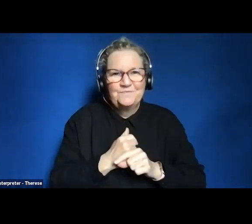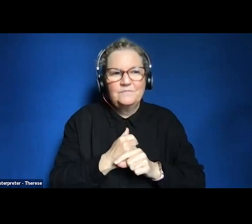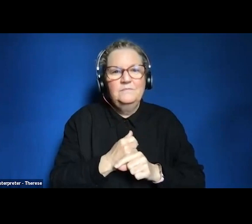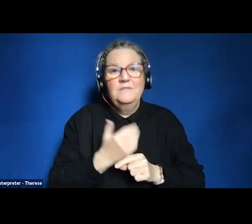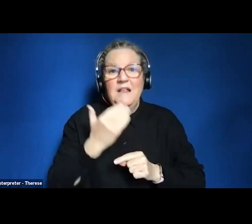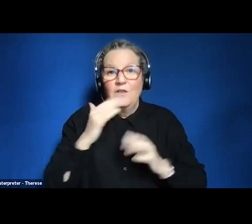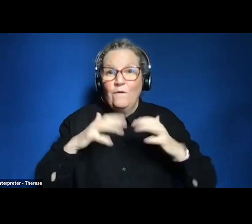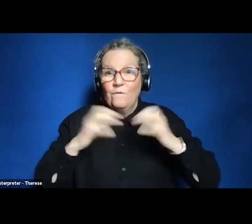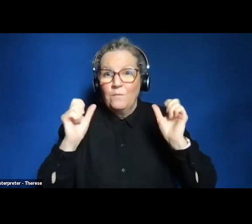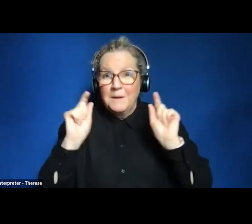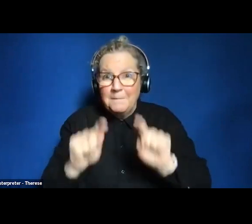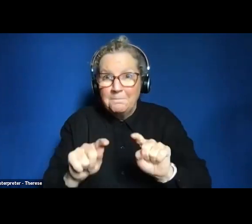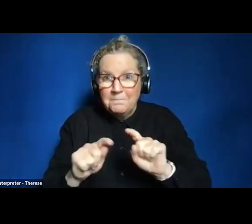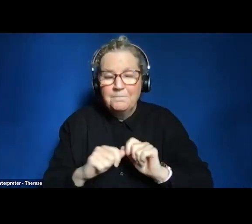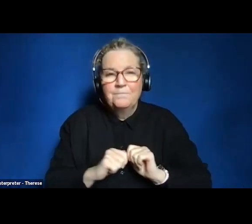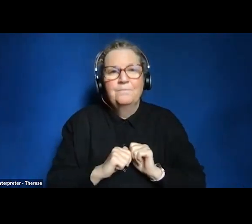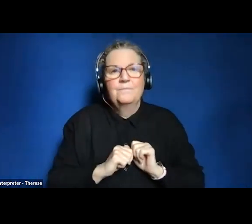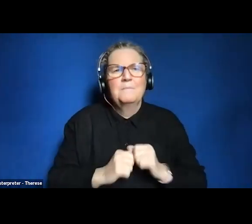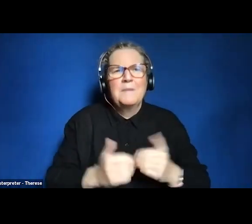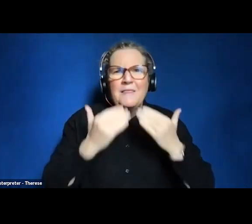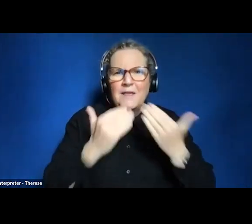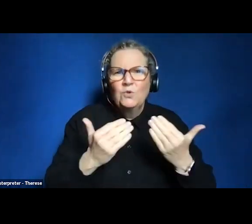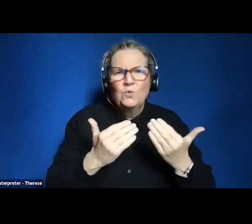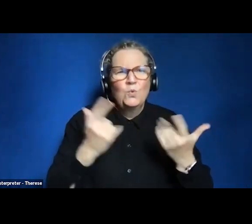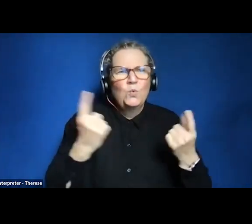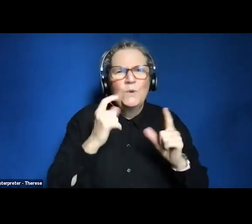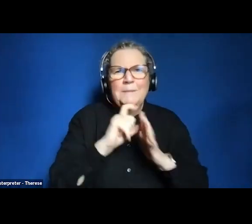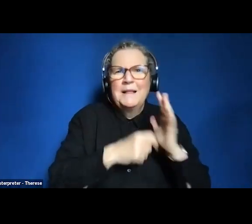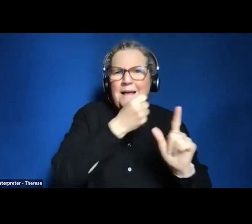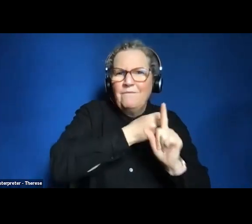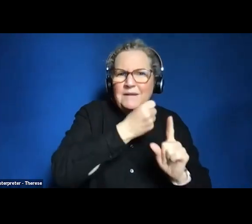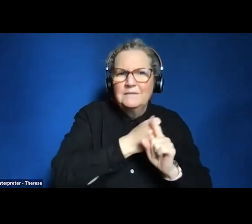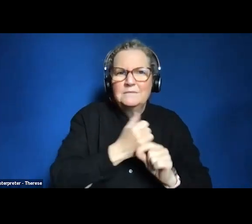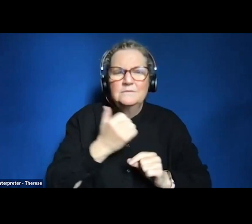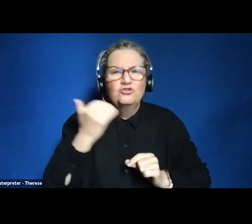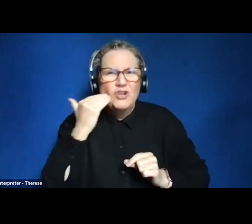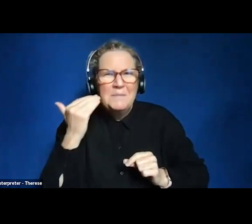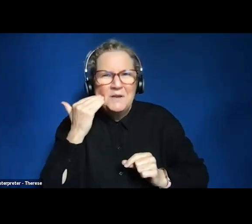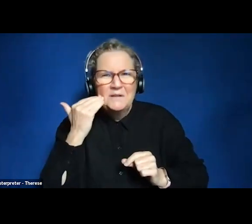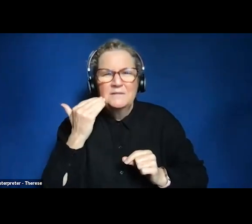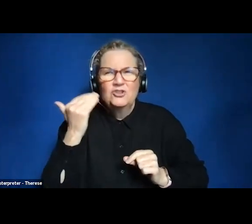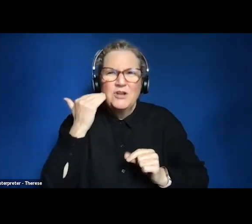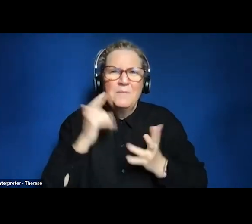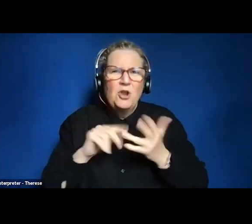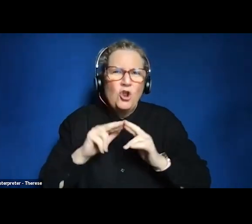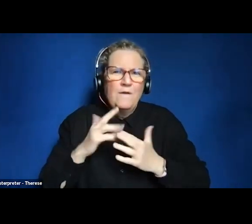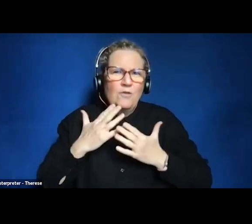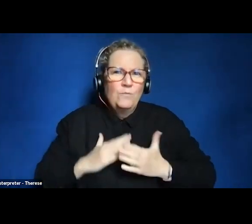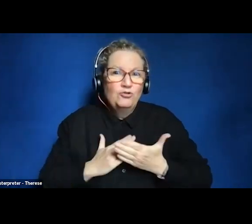but to every disability advocate, champion of human rights on that are watching today.